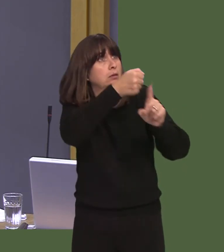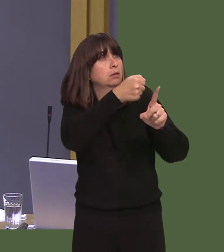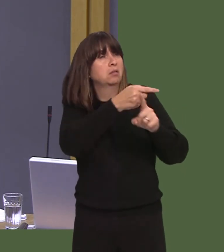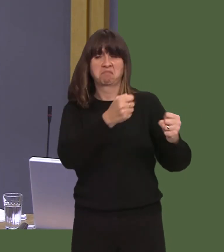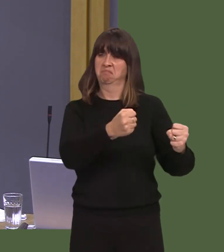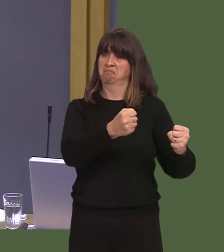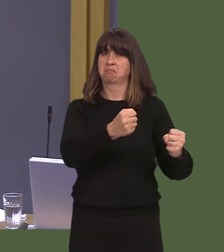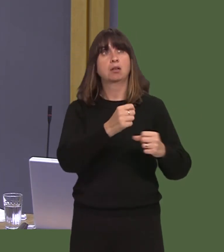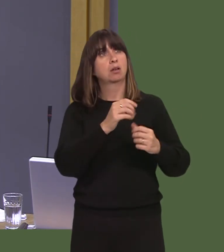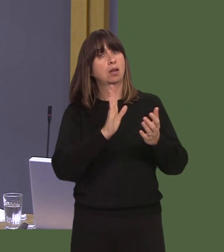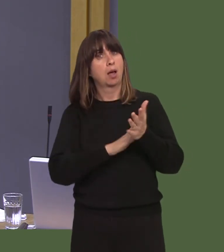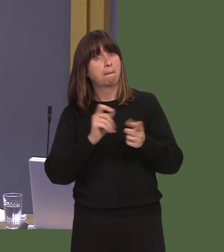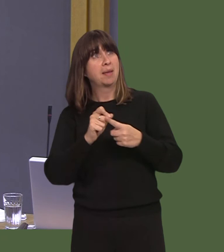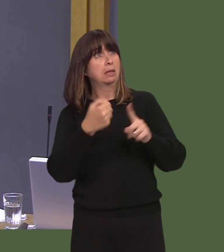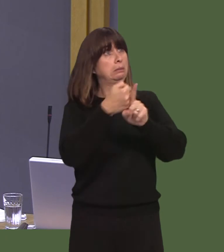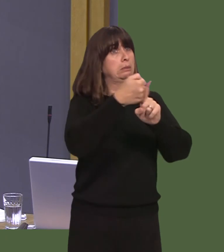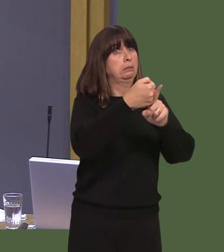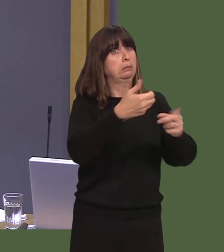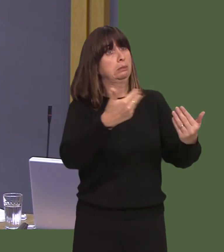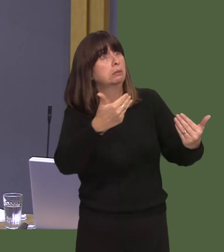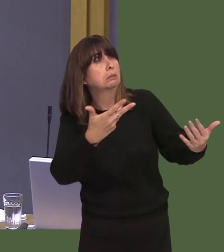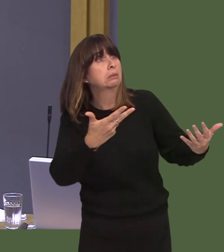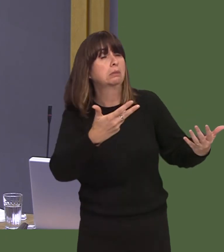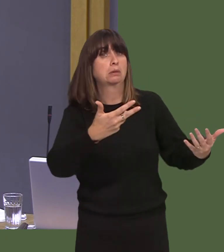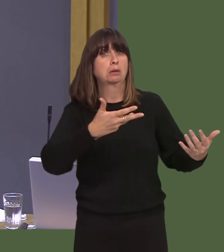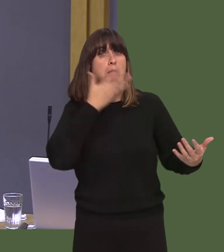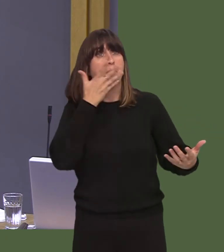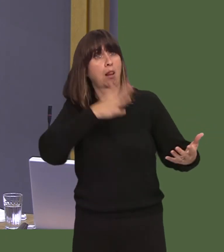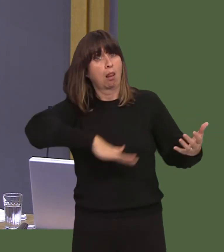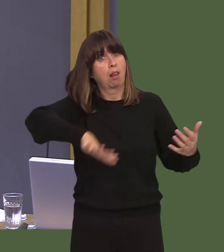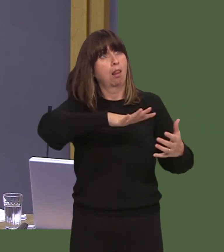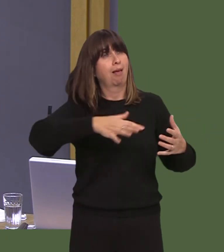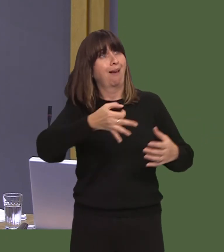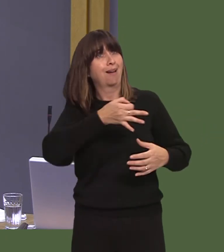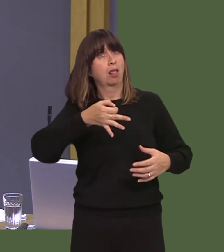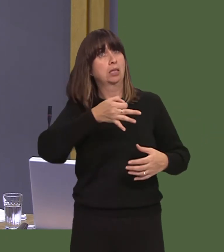of Parliament, the council or, more importantly, the unanimity of the people of Anglesey that